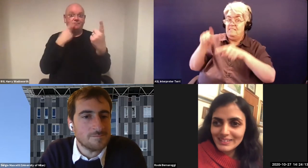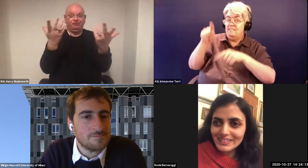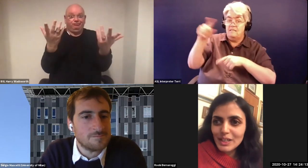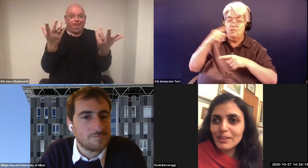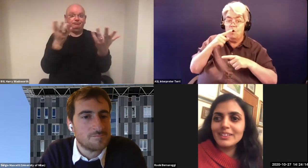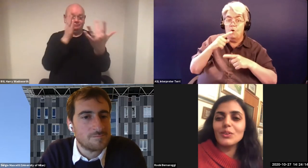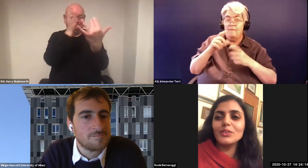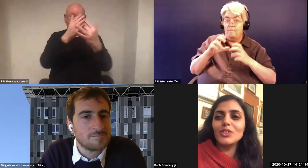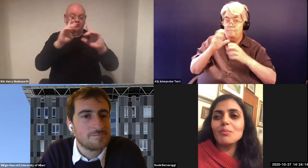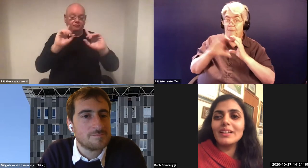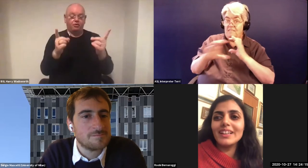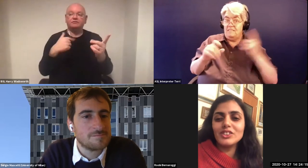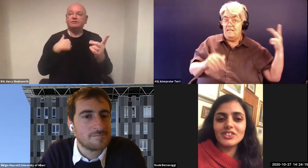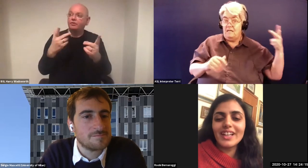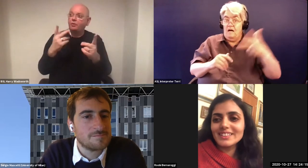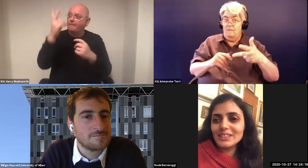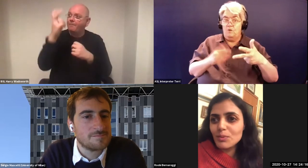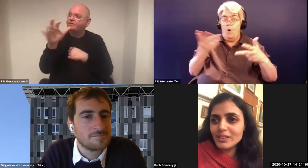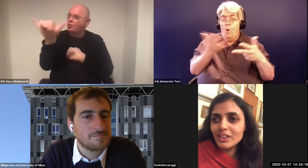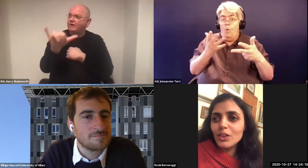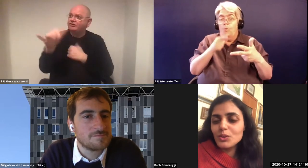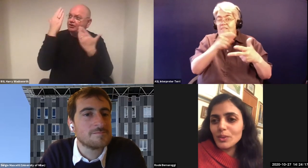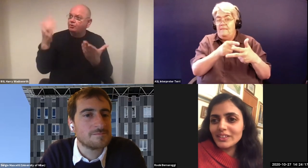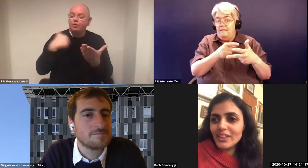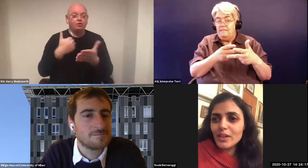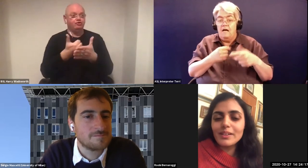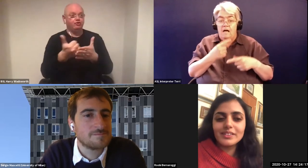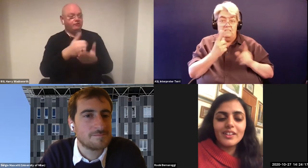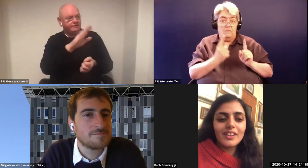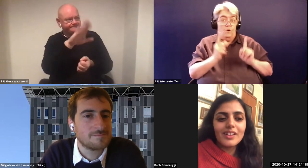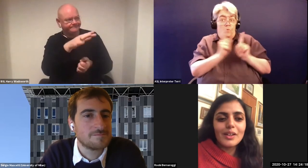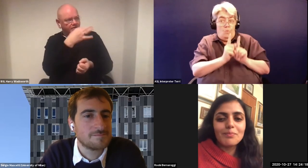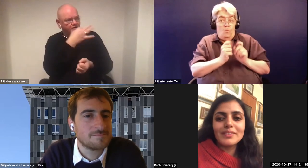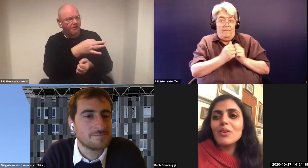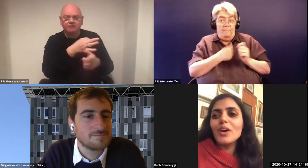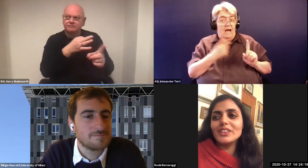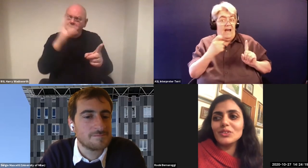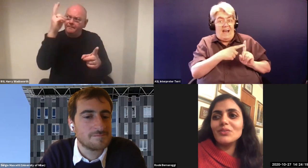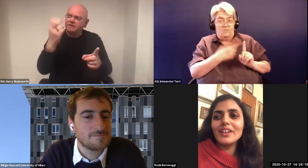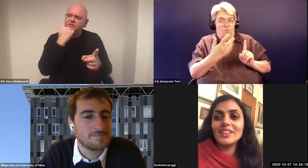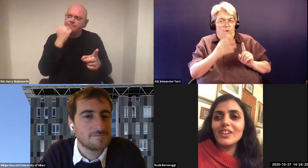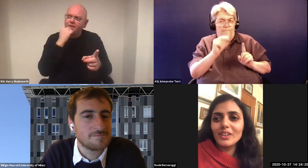is coming so normally I just ask someone who's waiting there but um now I don't find a lot of